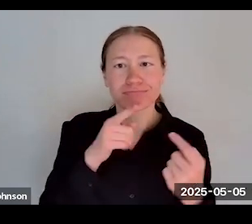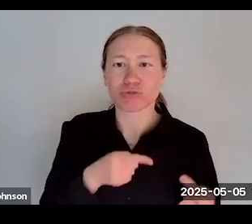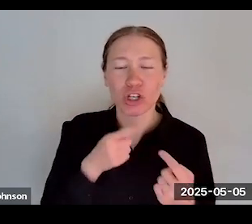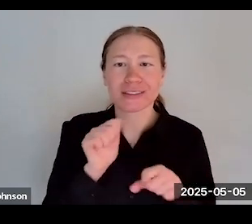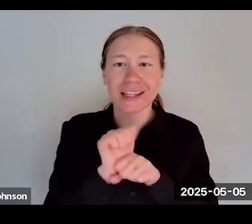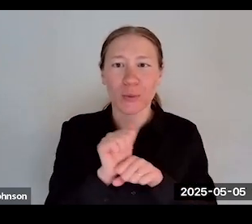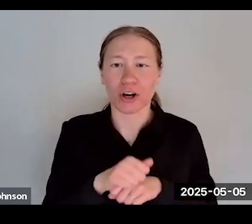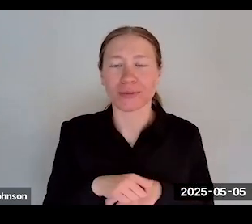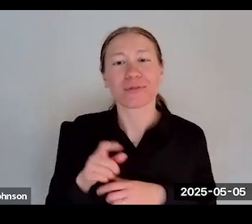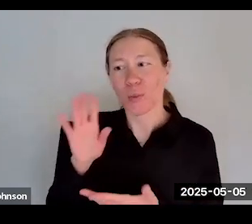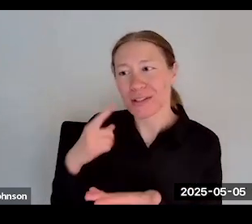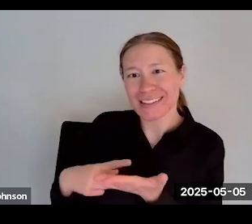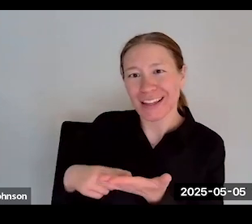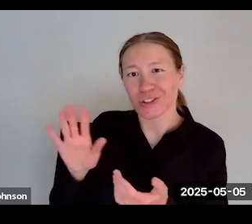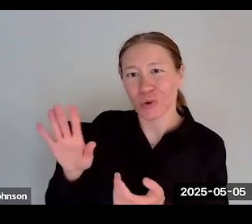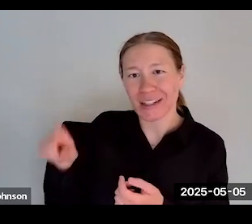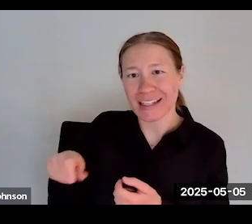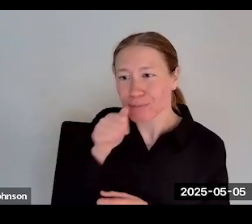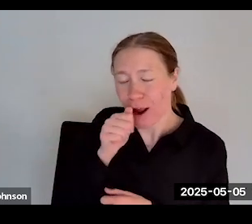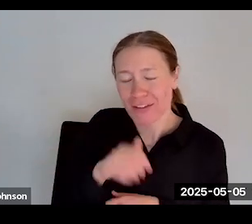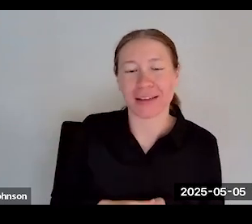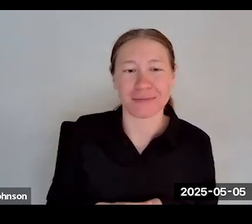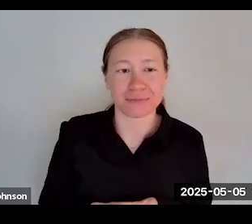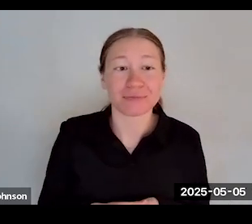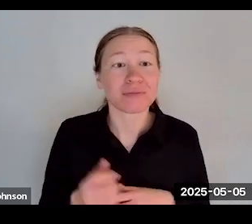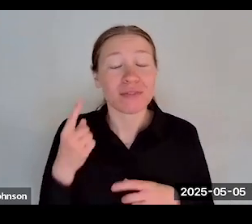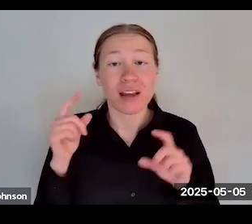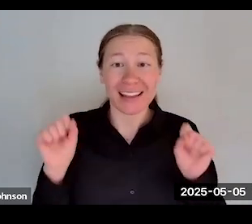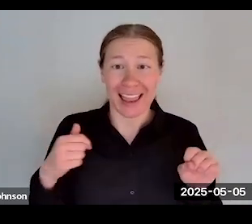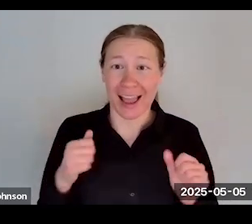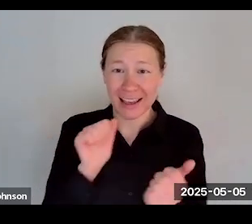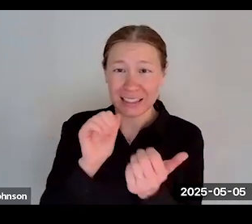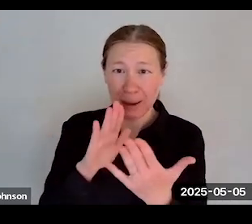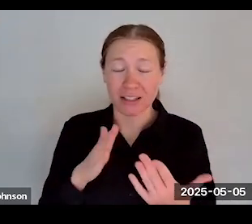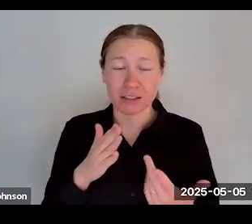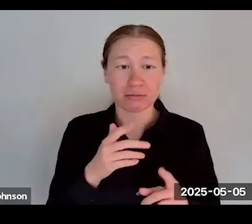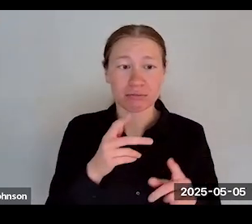Can I expect individuals with disabilities to perform equally as those without disabilities?